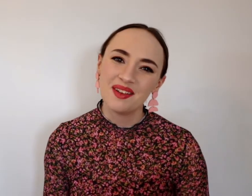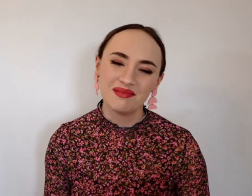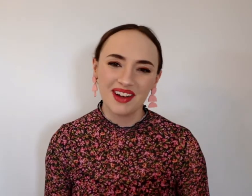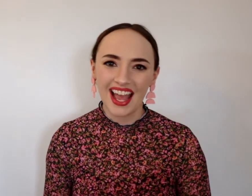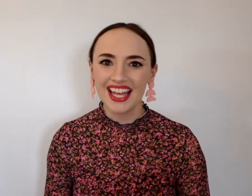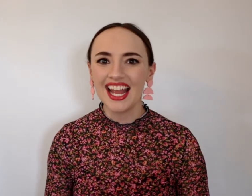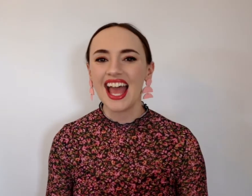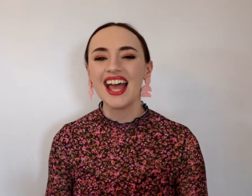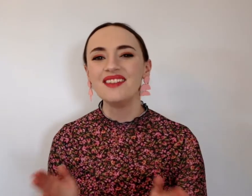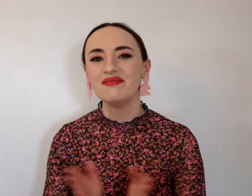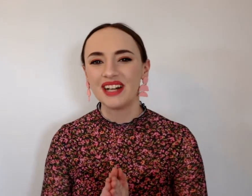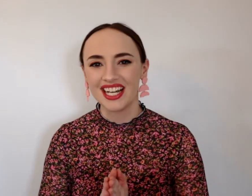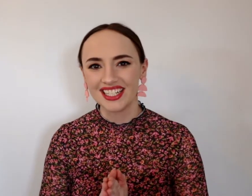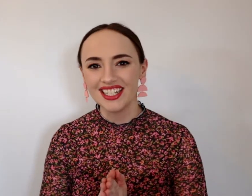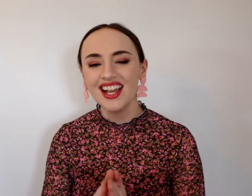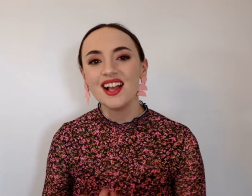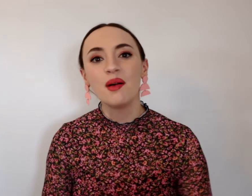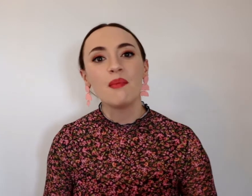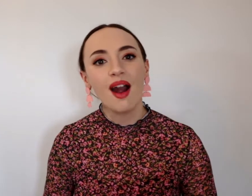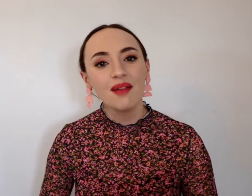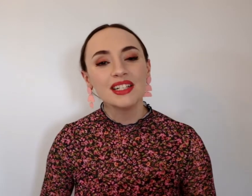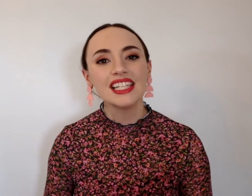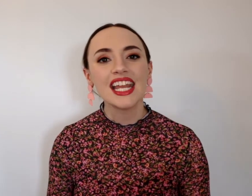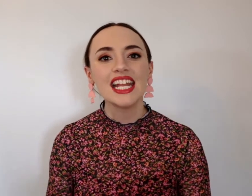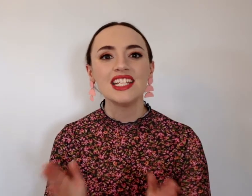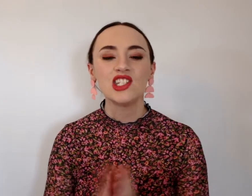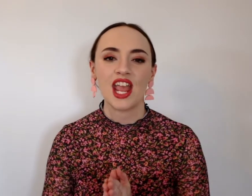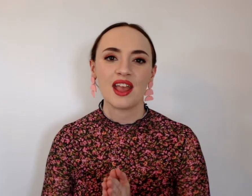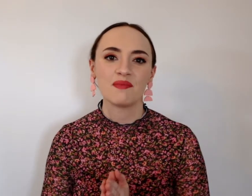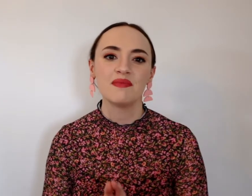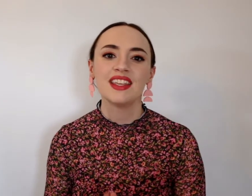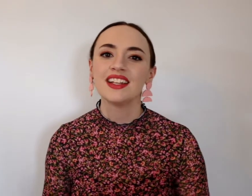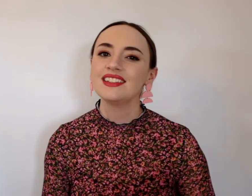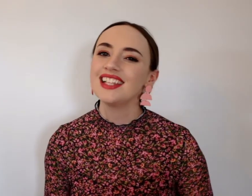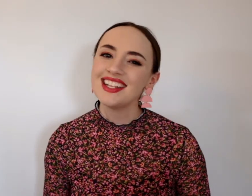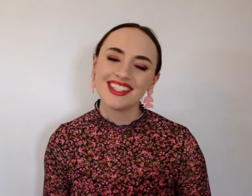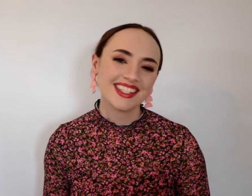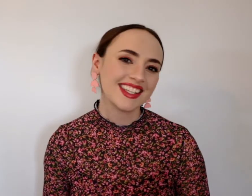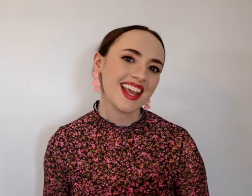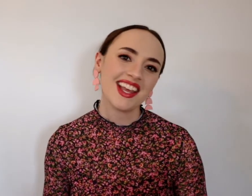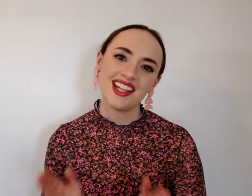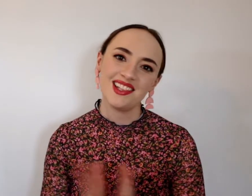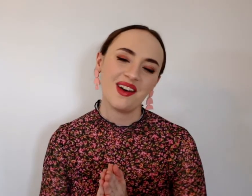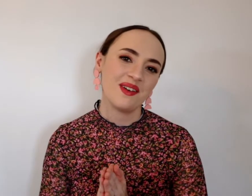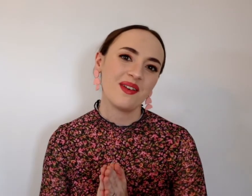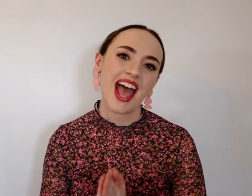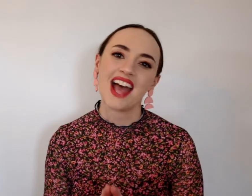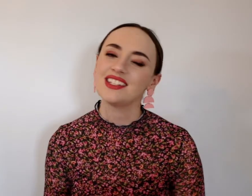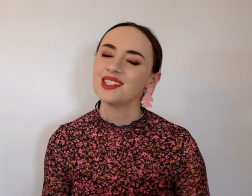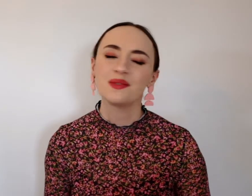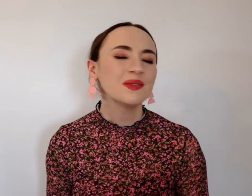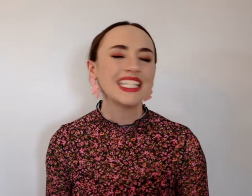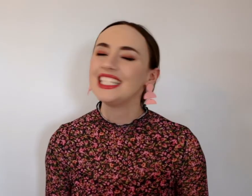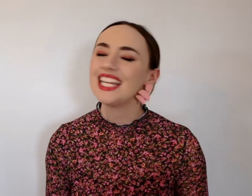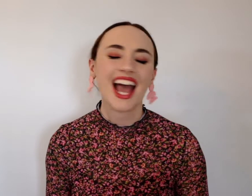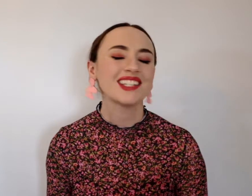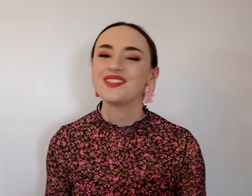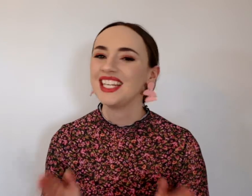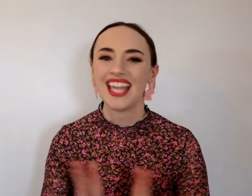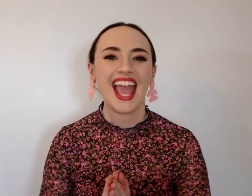Bread and butter, marmalade and jam, Let's say hello as sweetly as we can